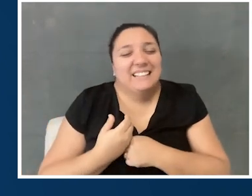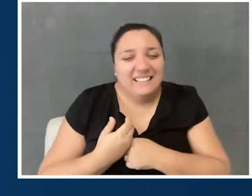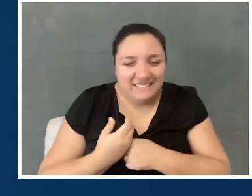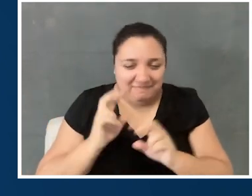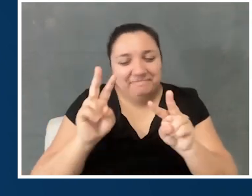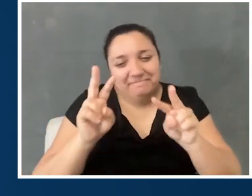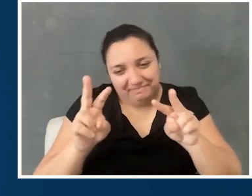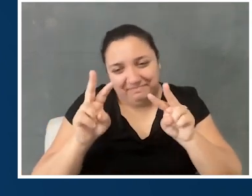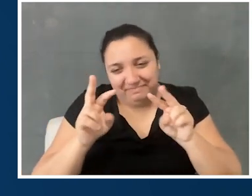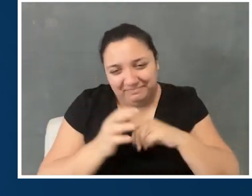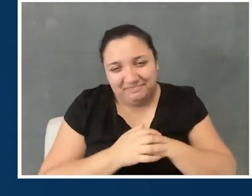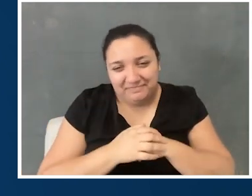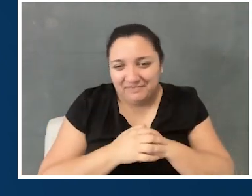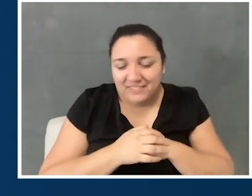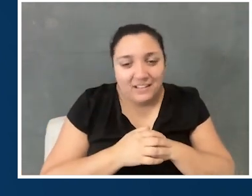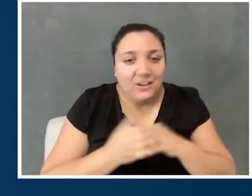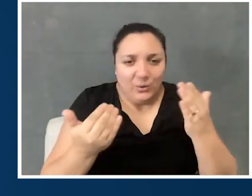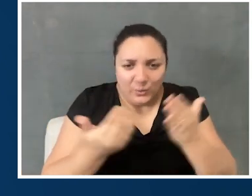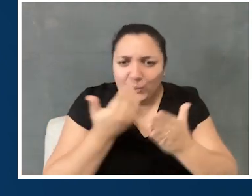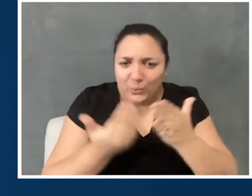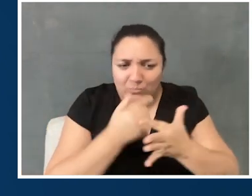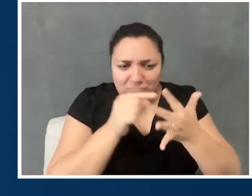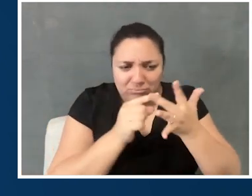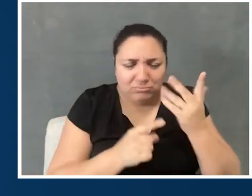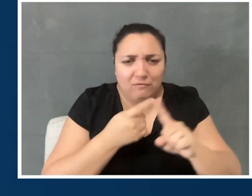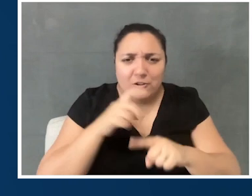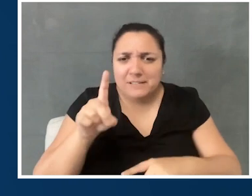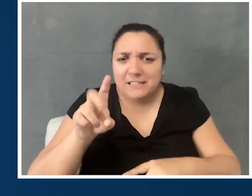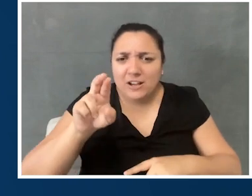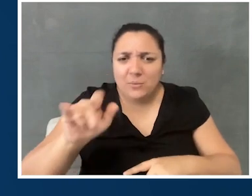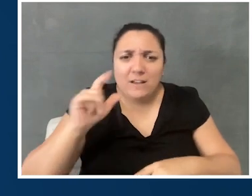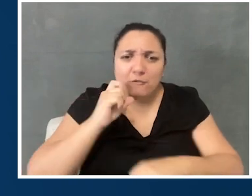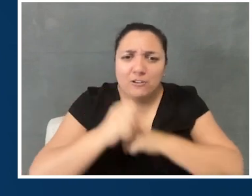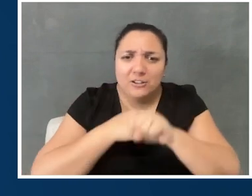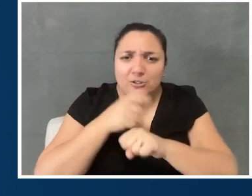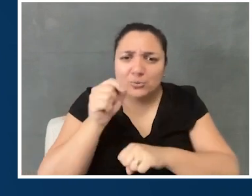I look forward to all of the new things that we'll see from DRNY in 2024.